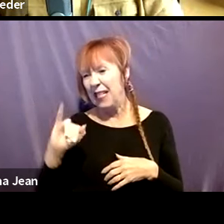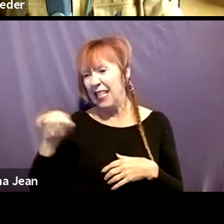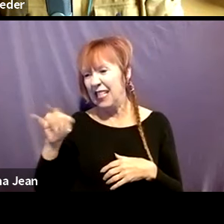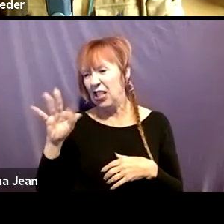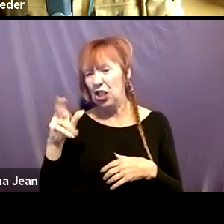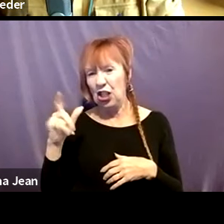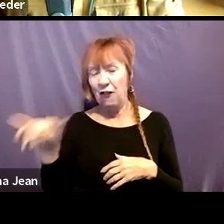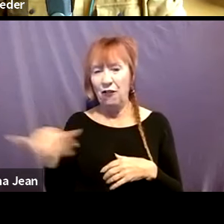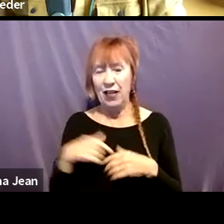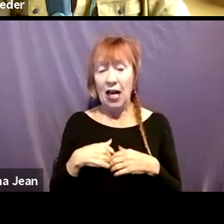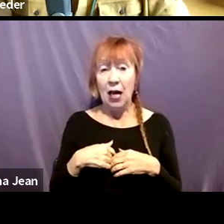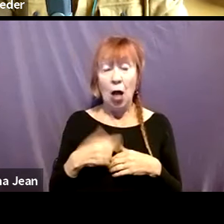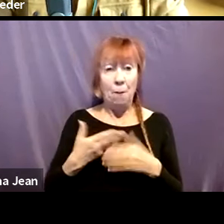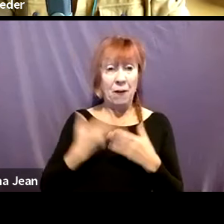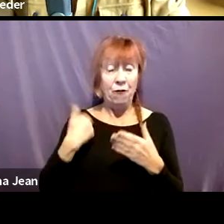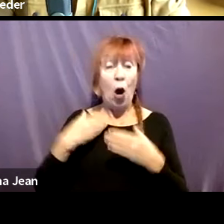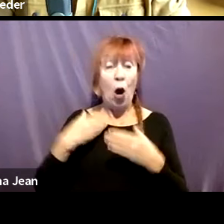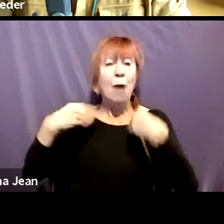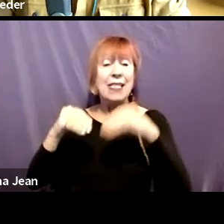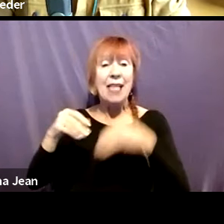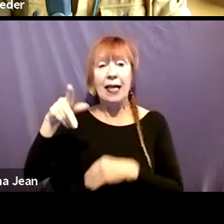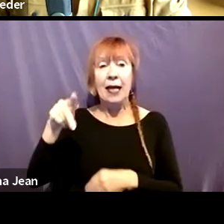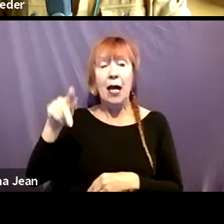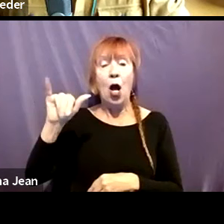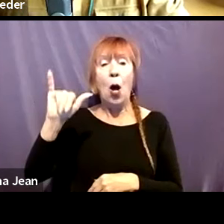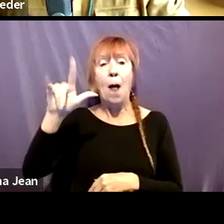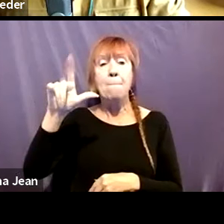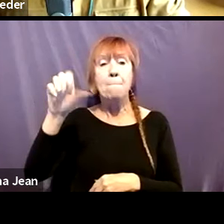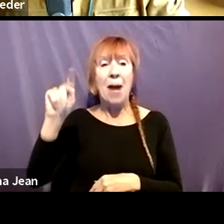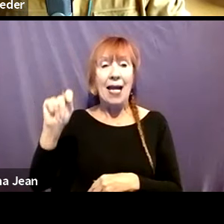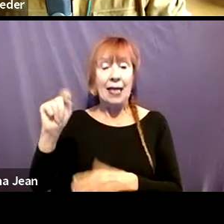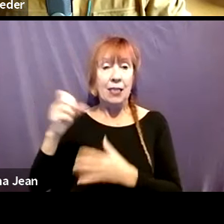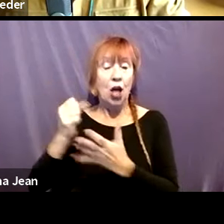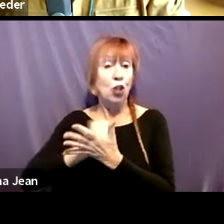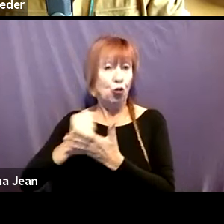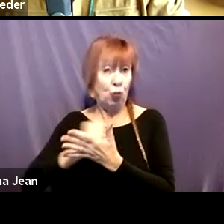I was selling pilot scripts, actually, before I even got into pitching,